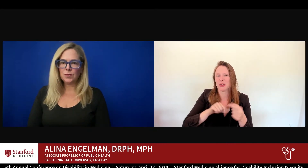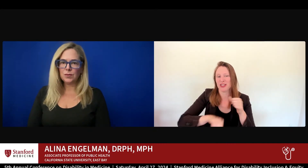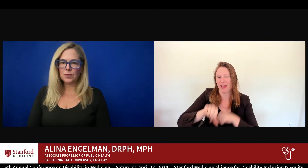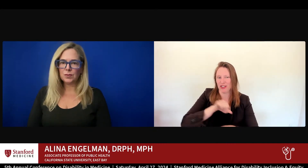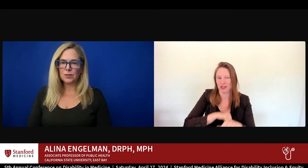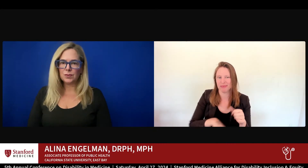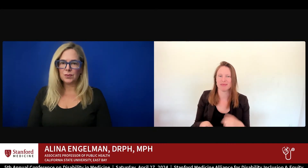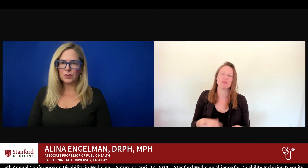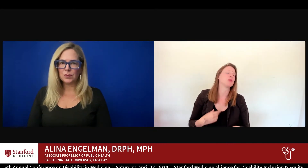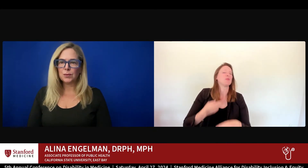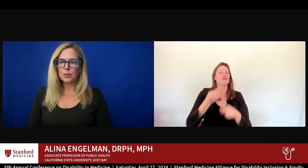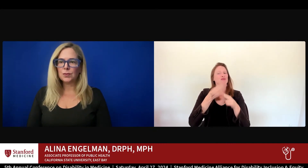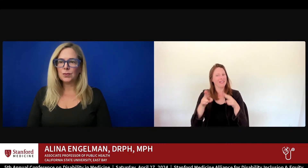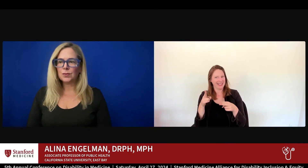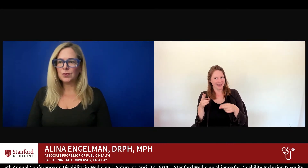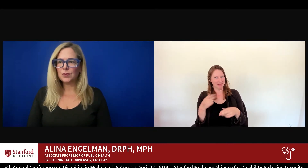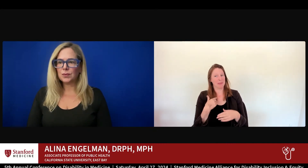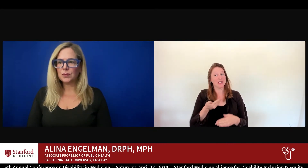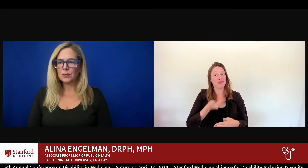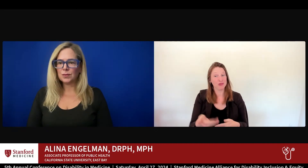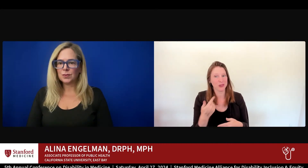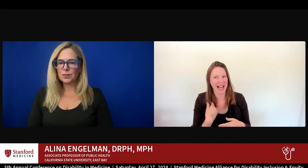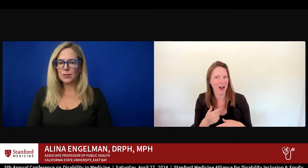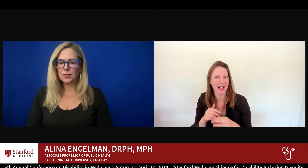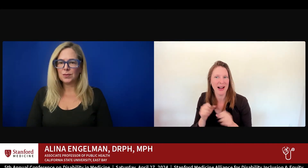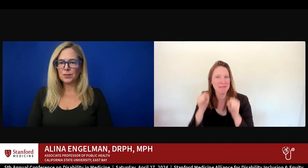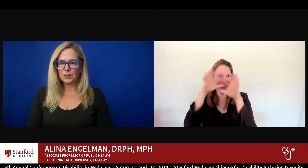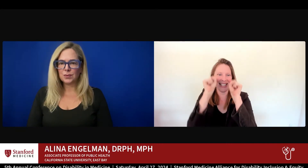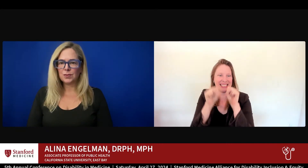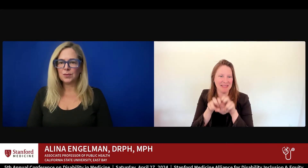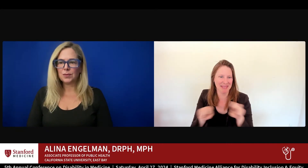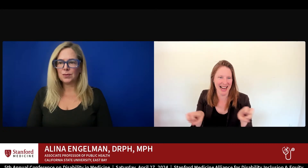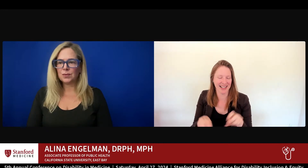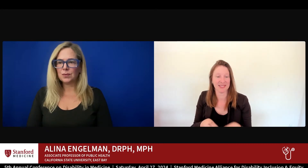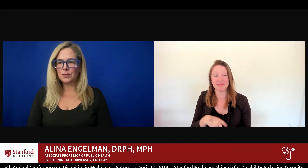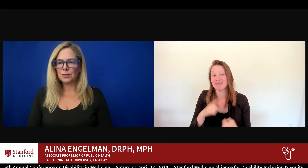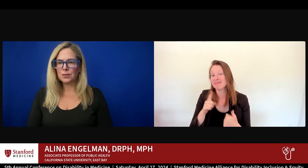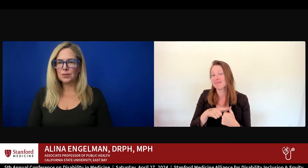It is my honor to be a part of this and have the participants respond to one another.